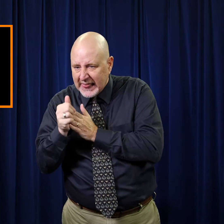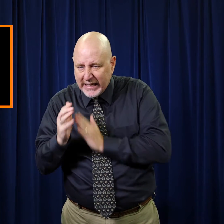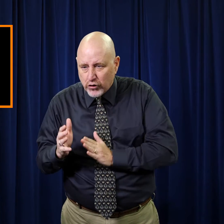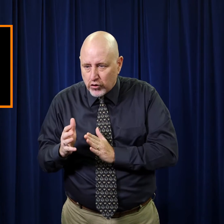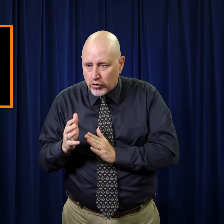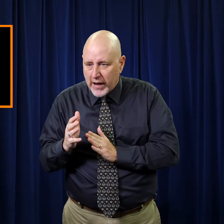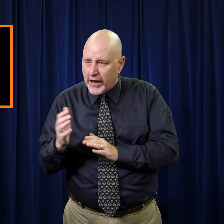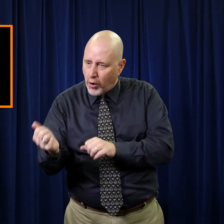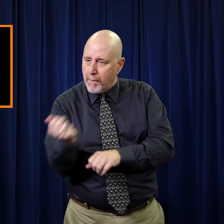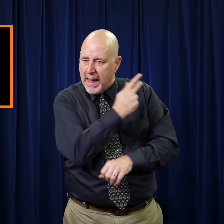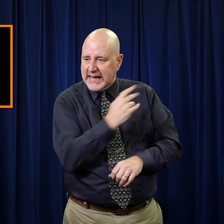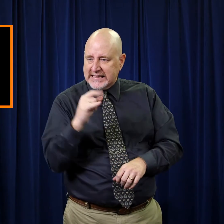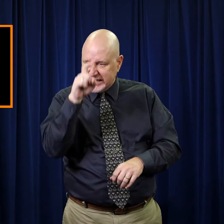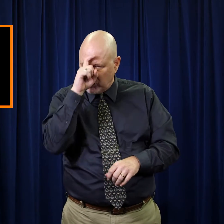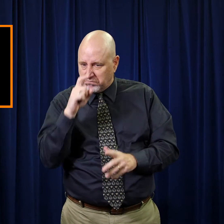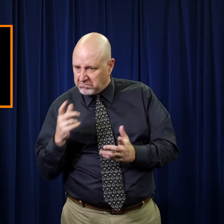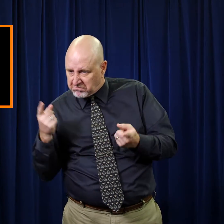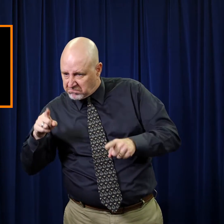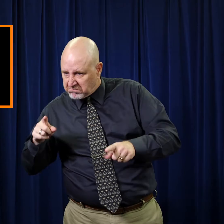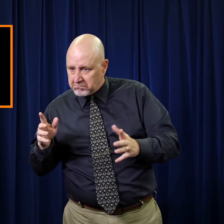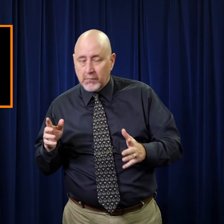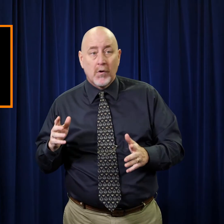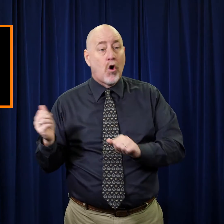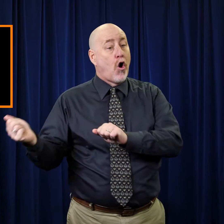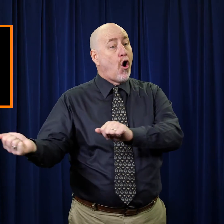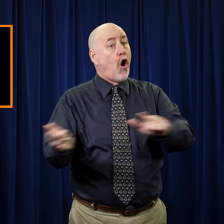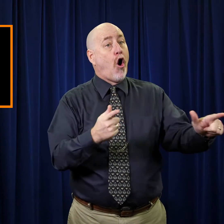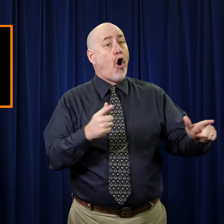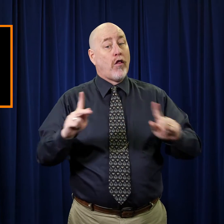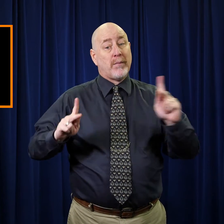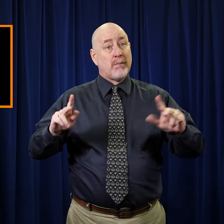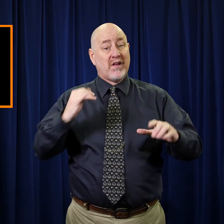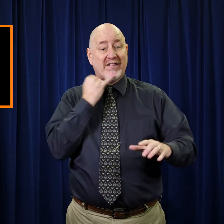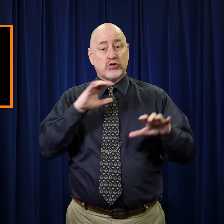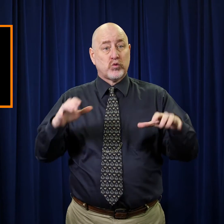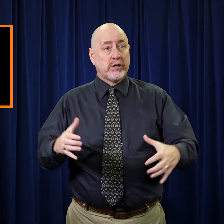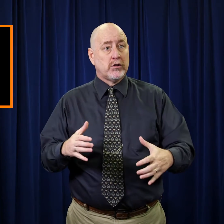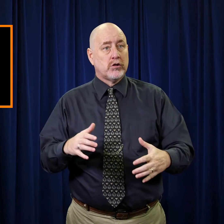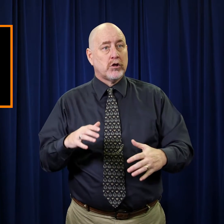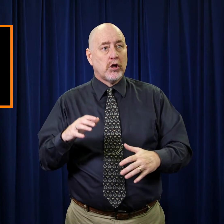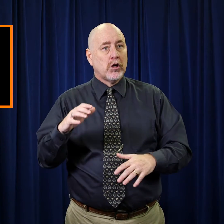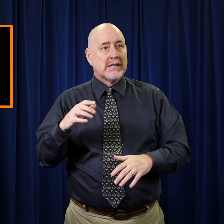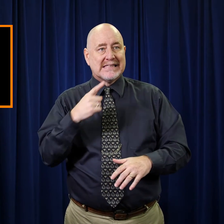"Let us select a leader and return to Egypt." And all the congregation set to